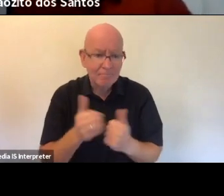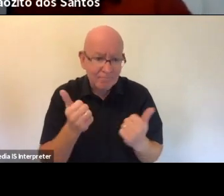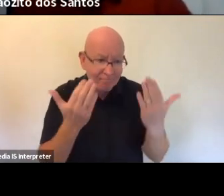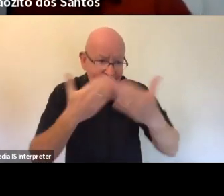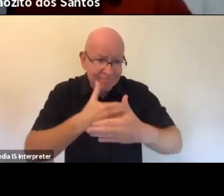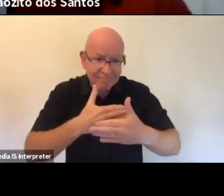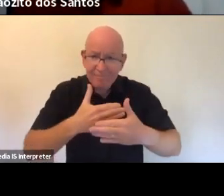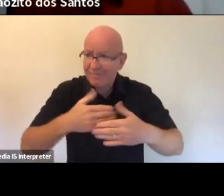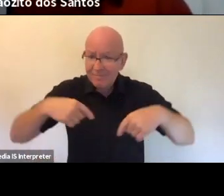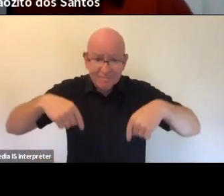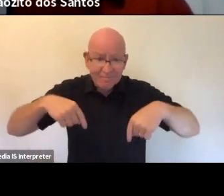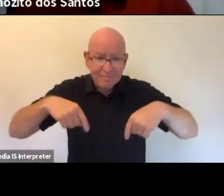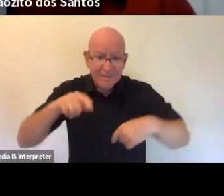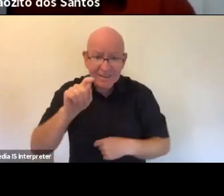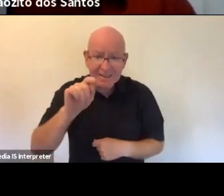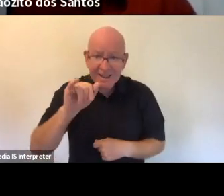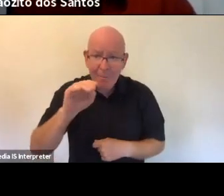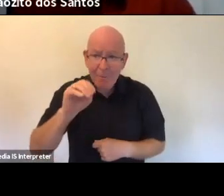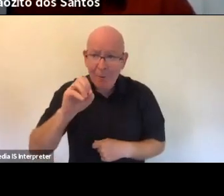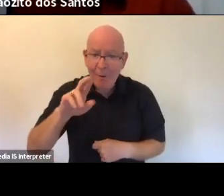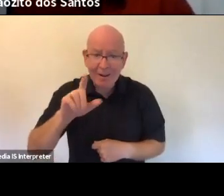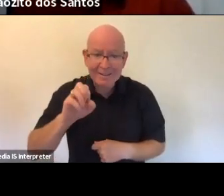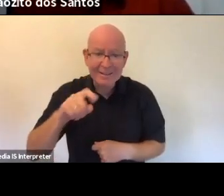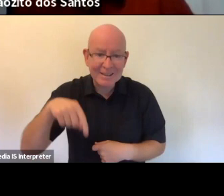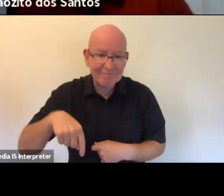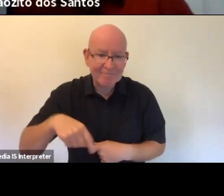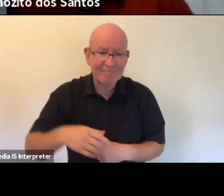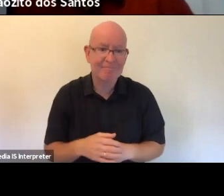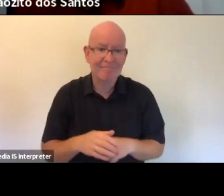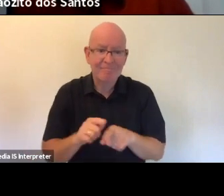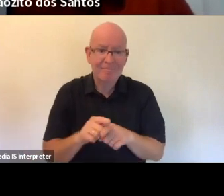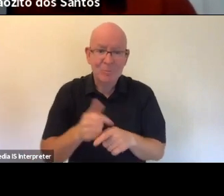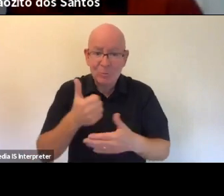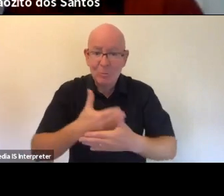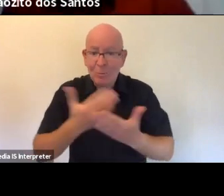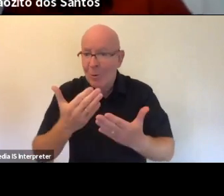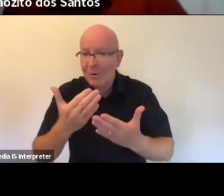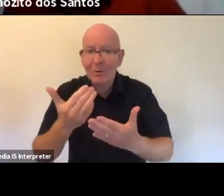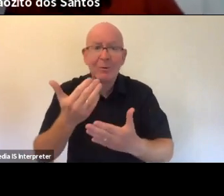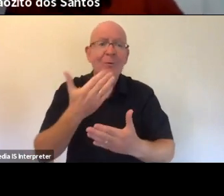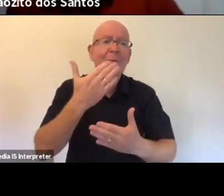as we know that Timor Leste is a small country